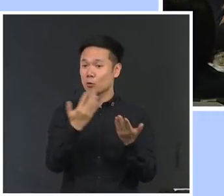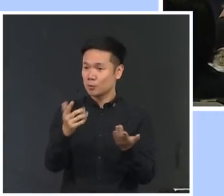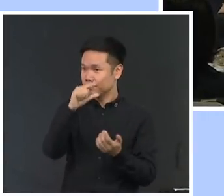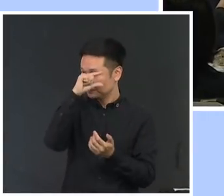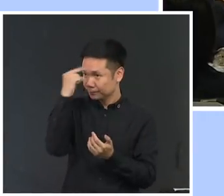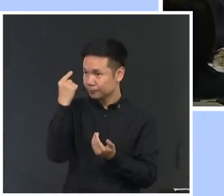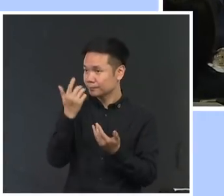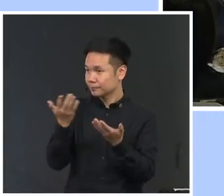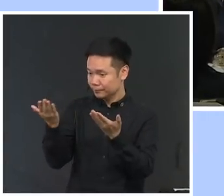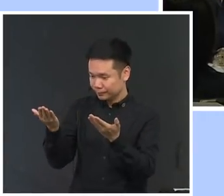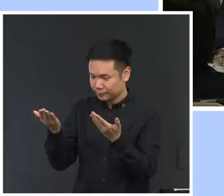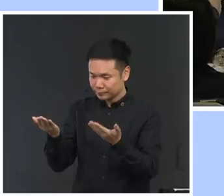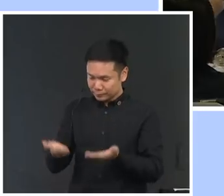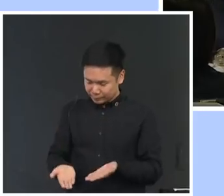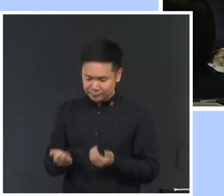After this regarding the convention on